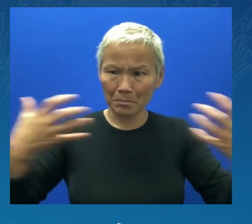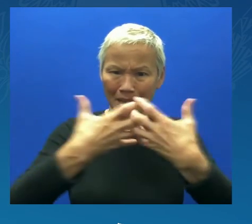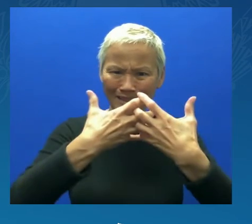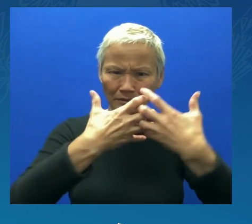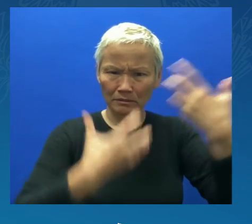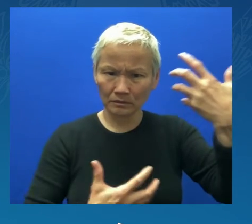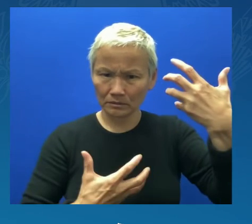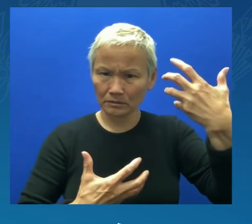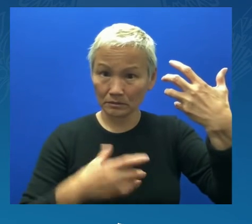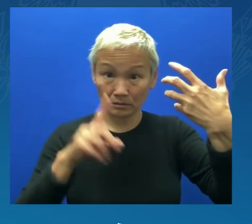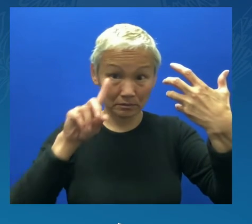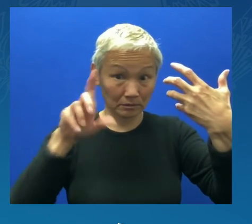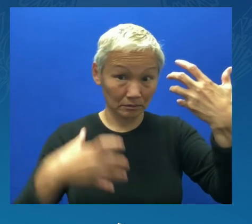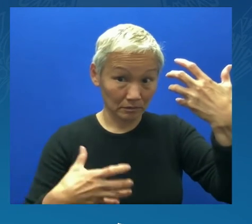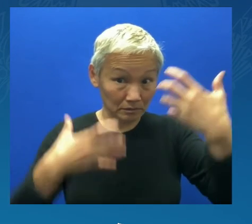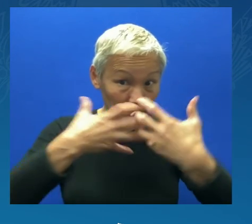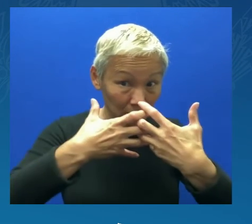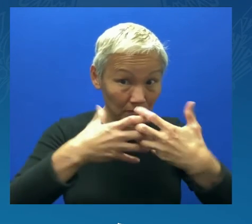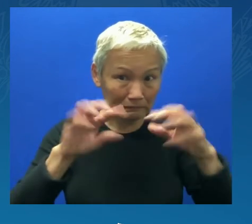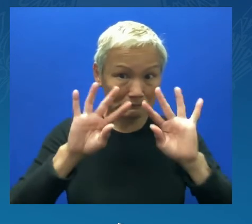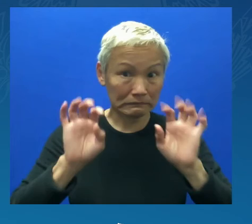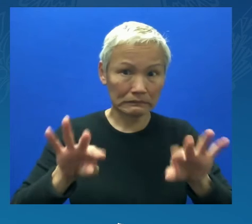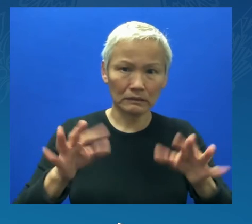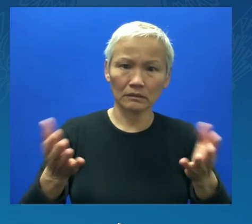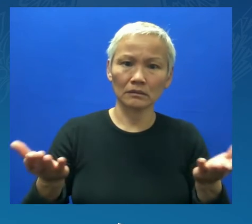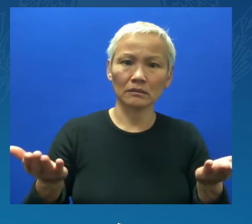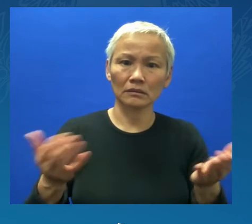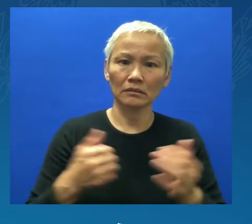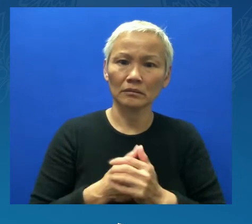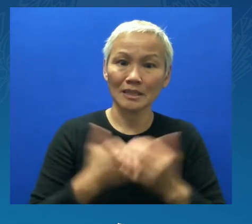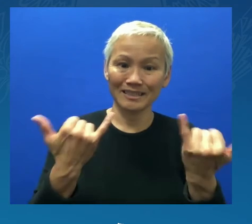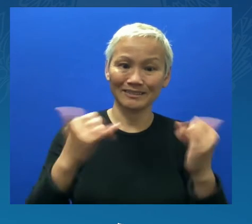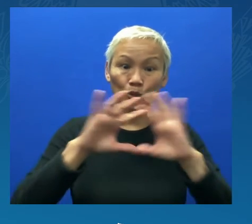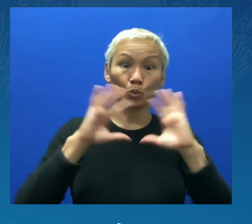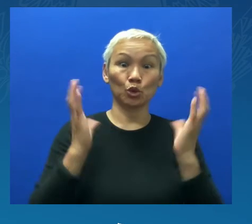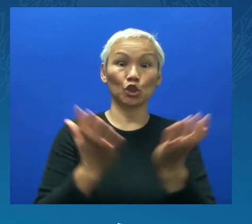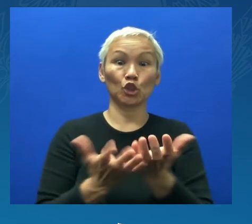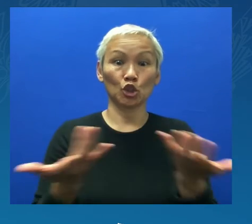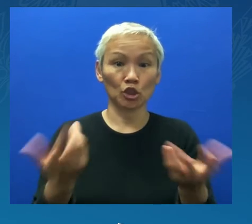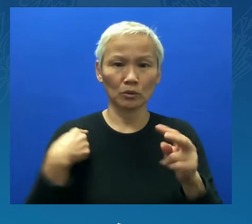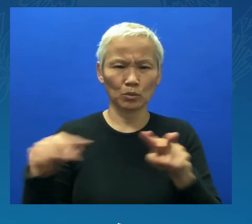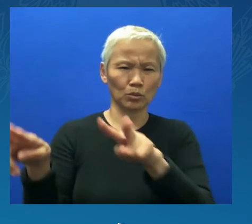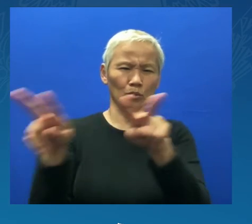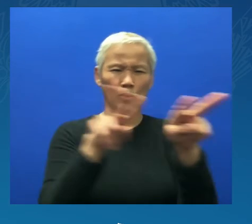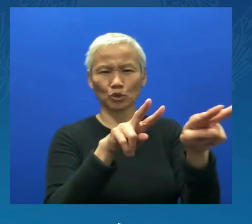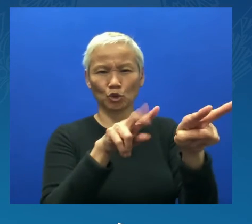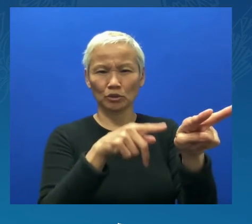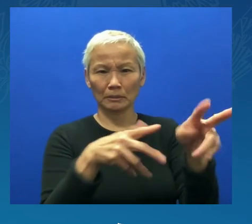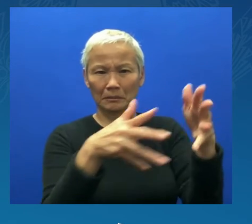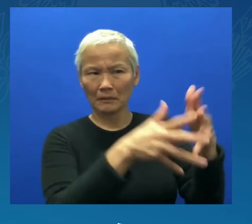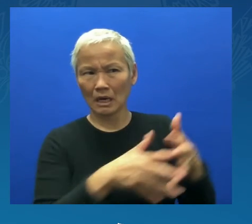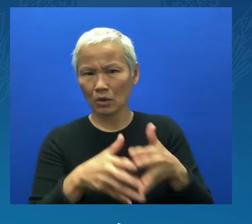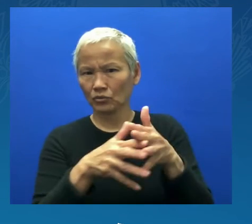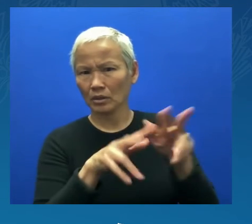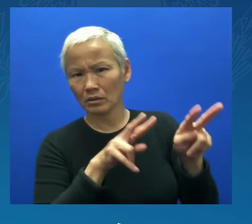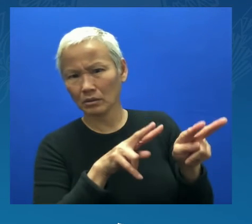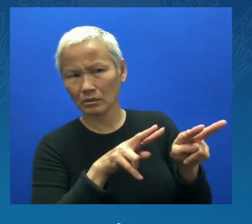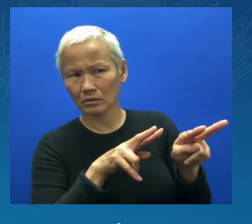And people around the world are watching what is happening to our country right now. In fact, as Vice President,